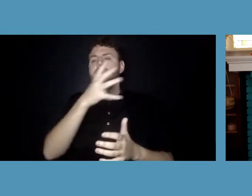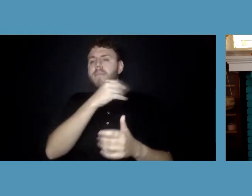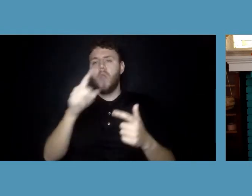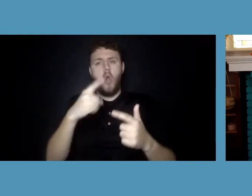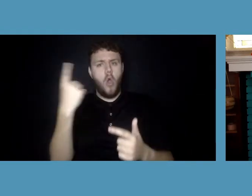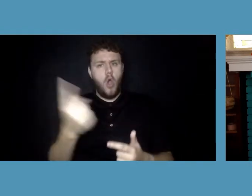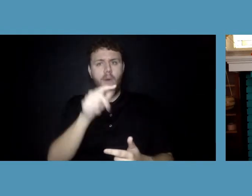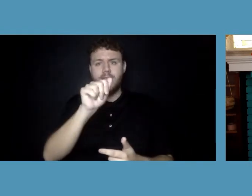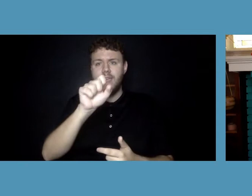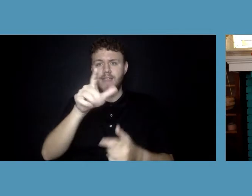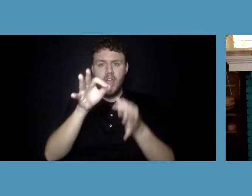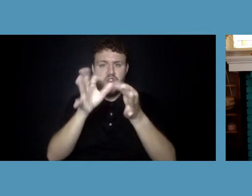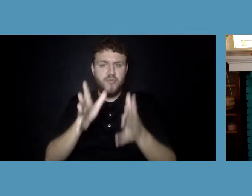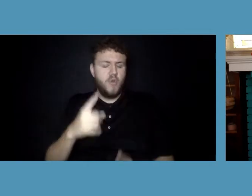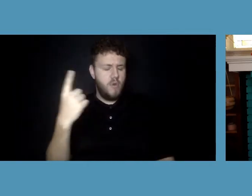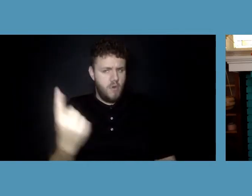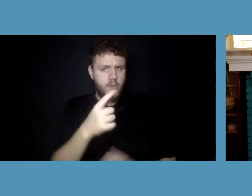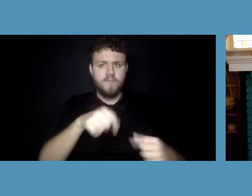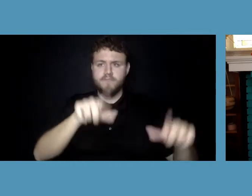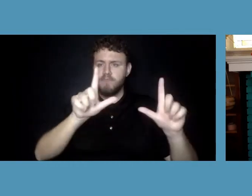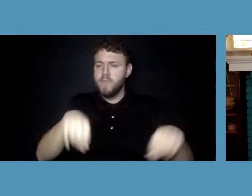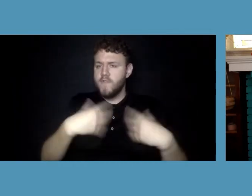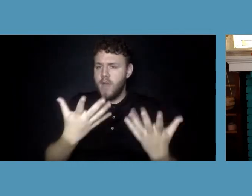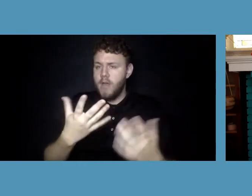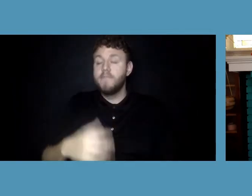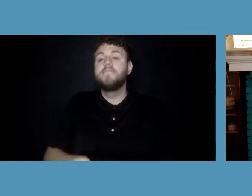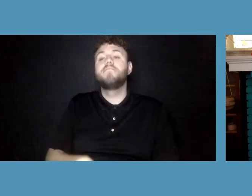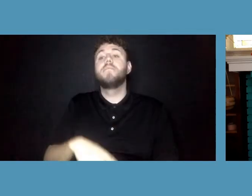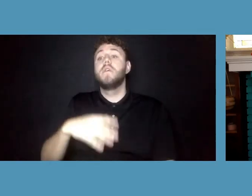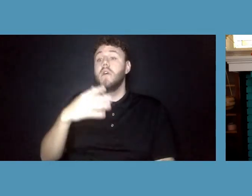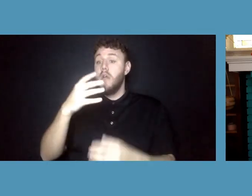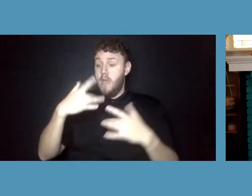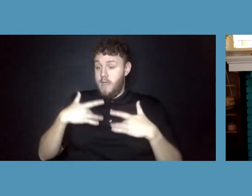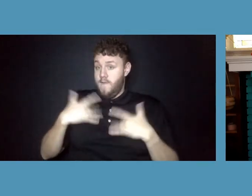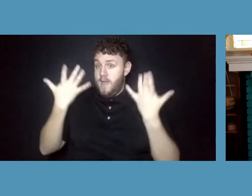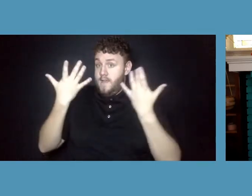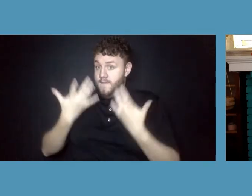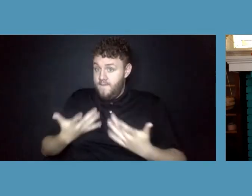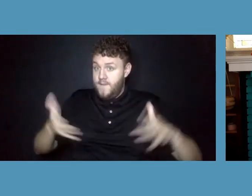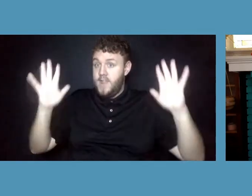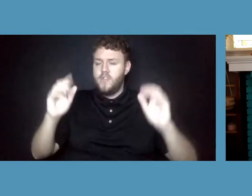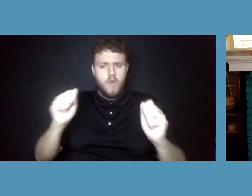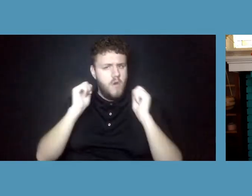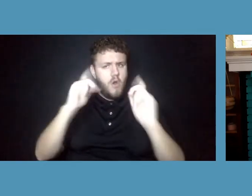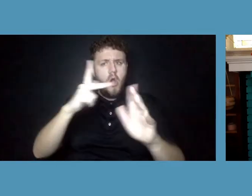language interpreter, and after the event all of our programs are available on our website,